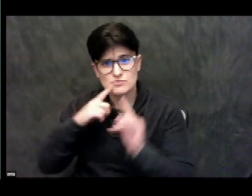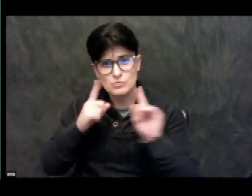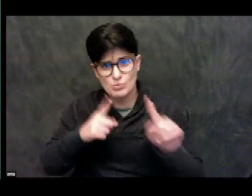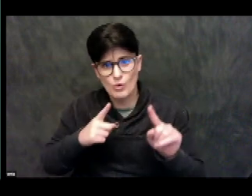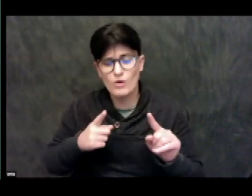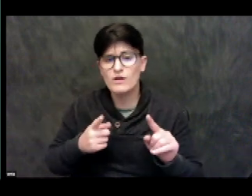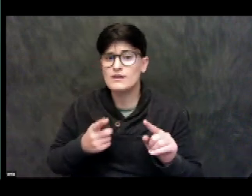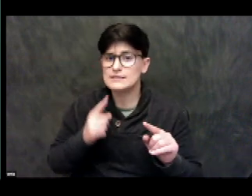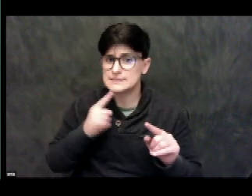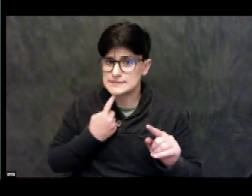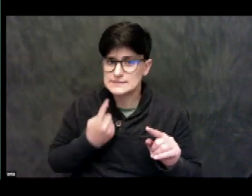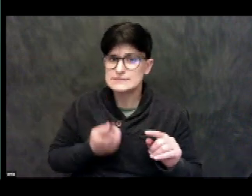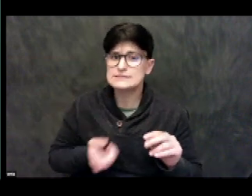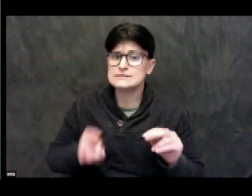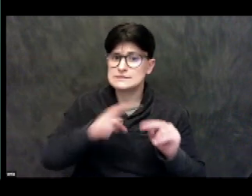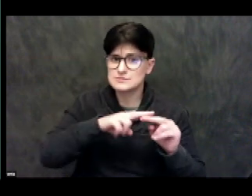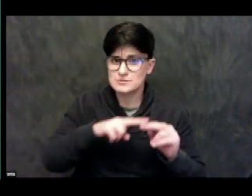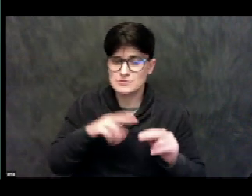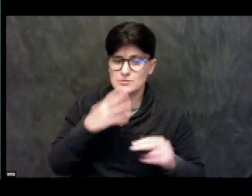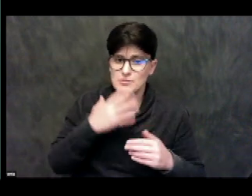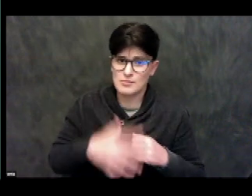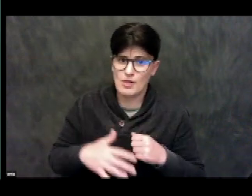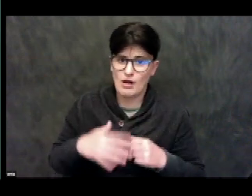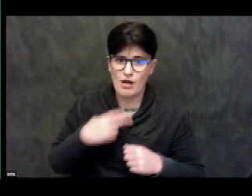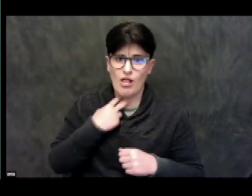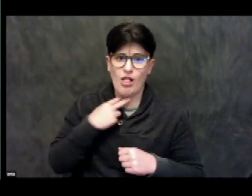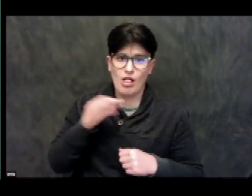clot in those with physical disabilities from